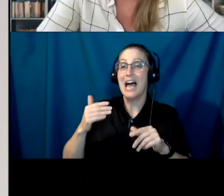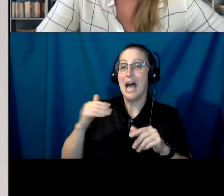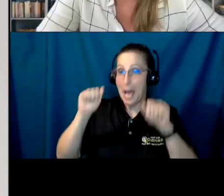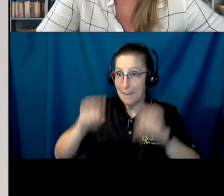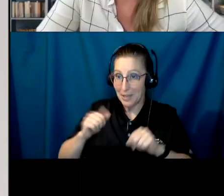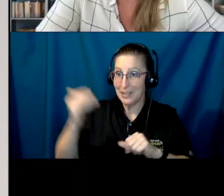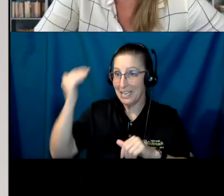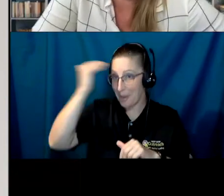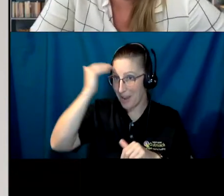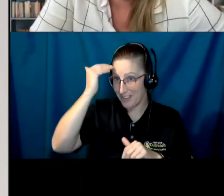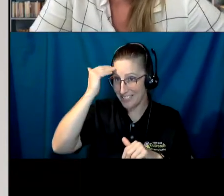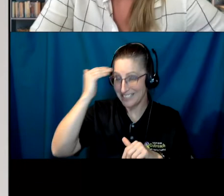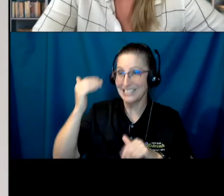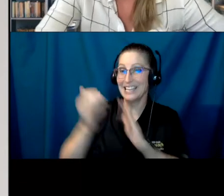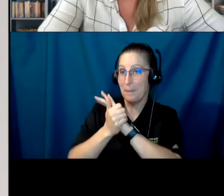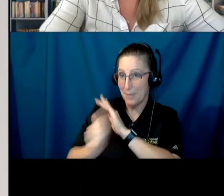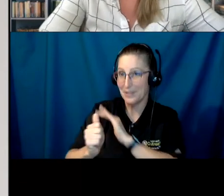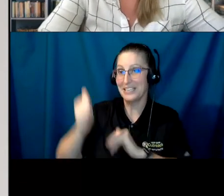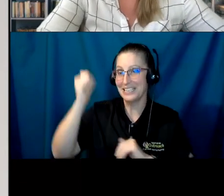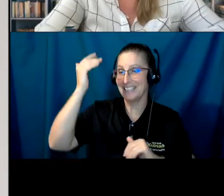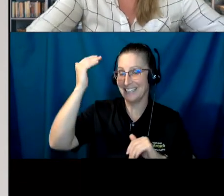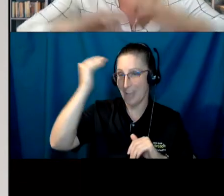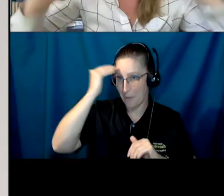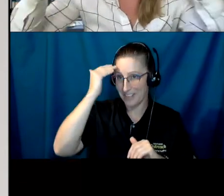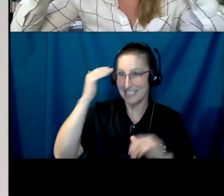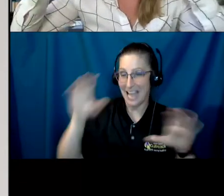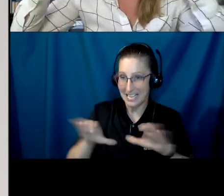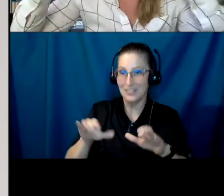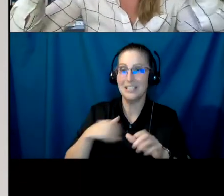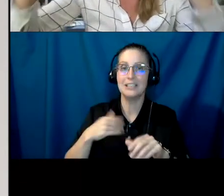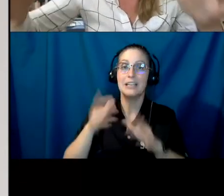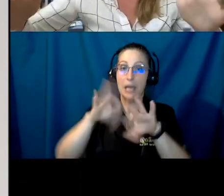Kayla Coburn: that I love. And it's important to, you know, be aware of the students you're